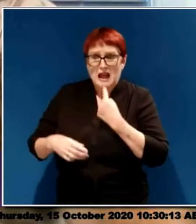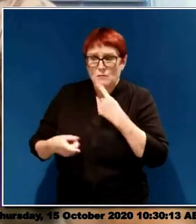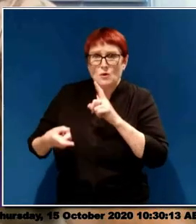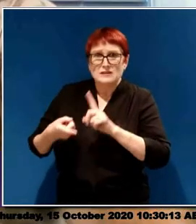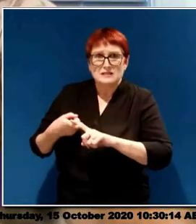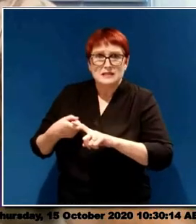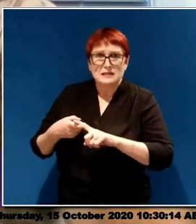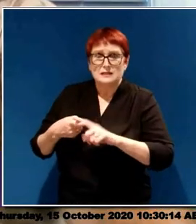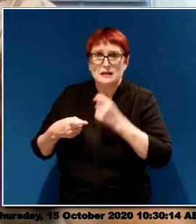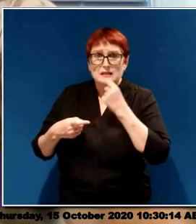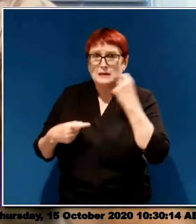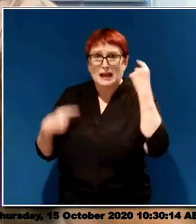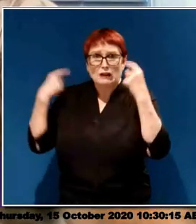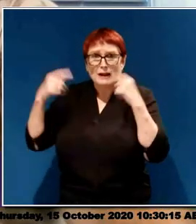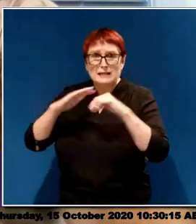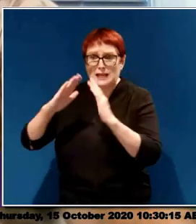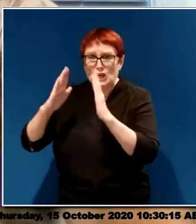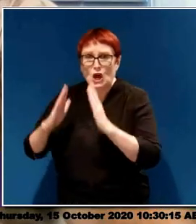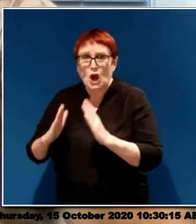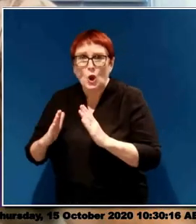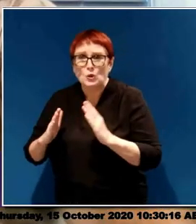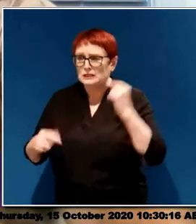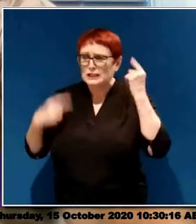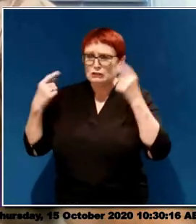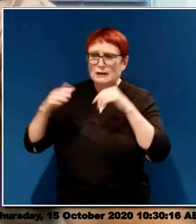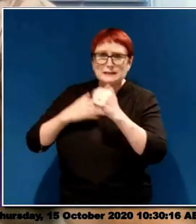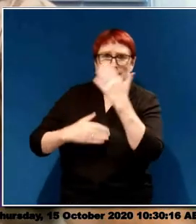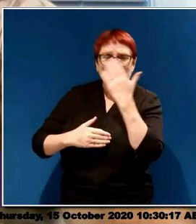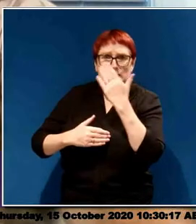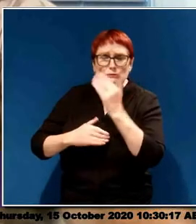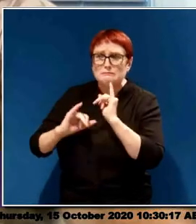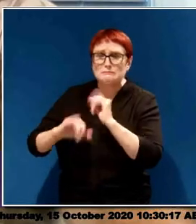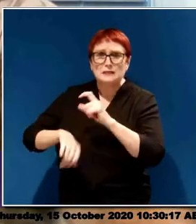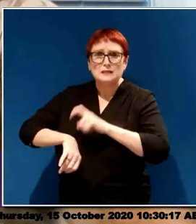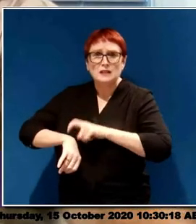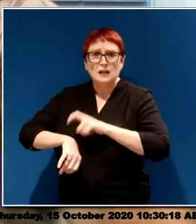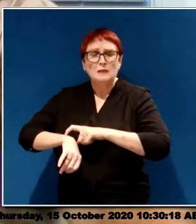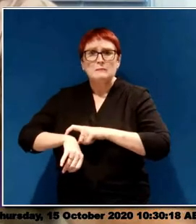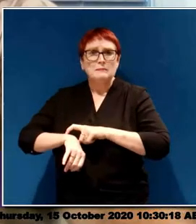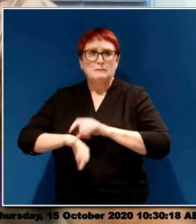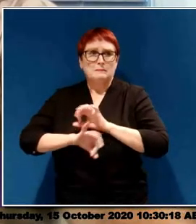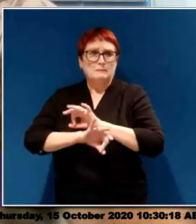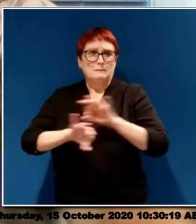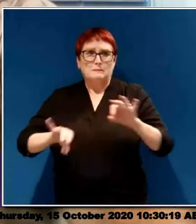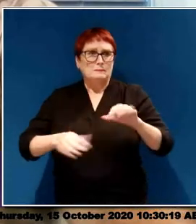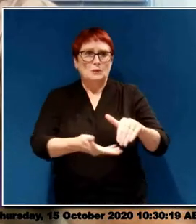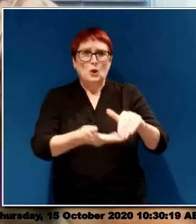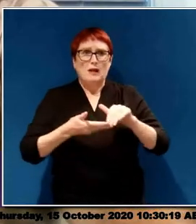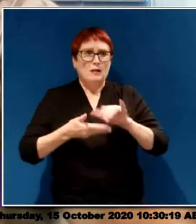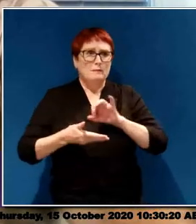nuts at school, and then we sort of had no more sort of ideas on what to do then.